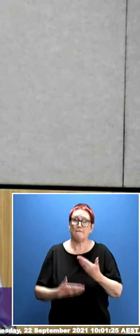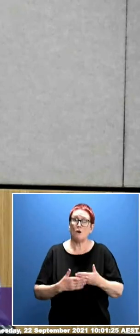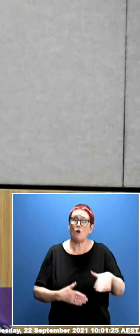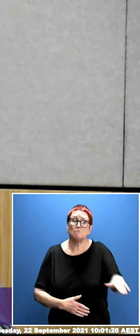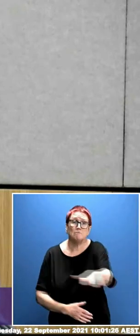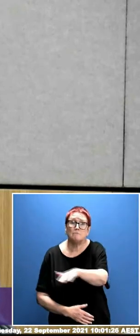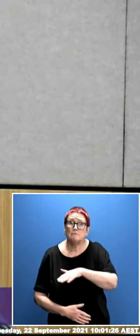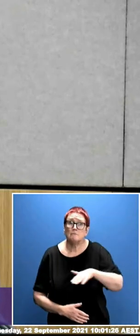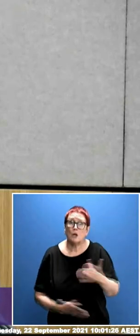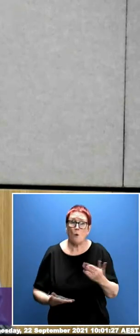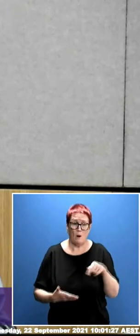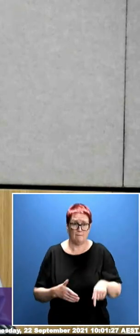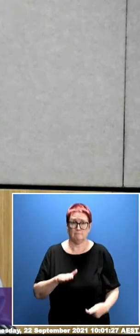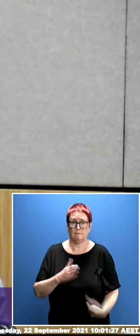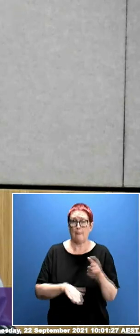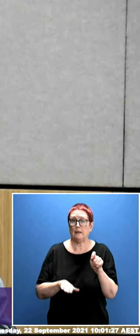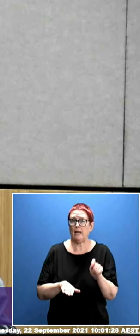of the lands on which this hearing is sitting.